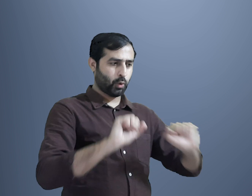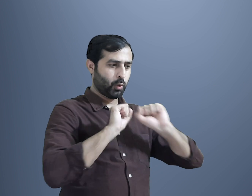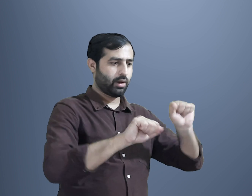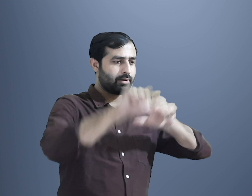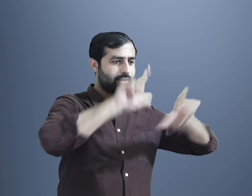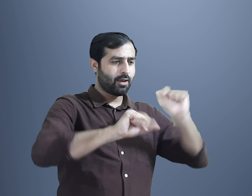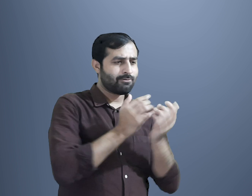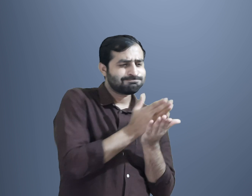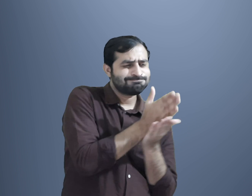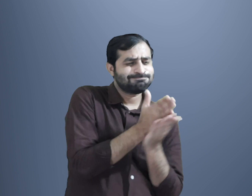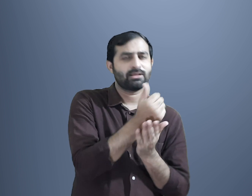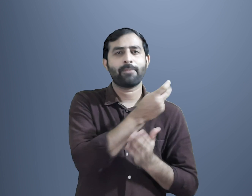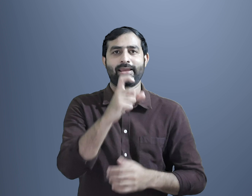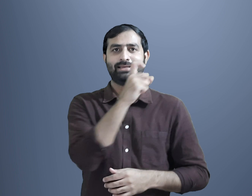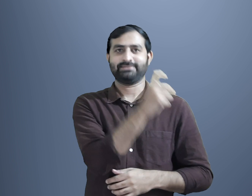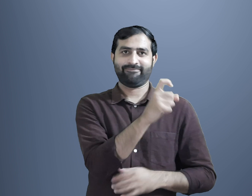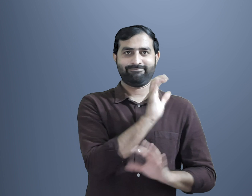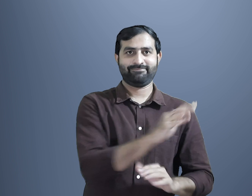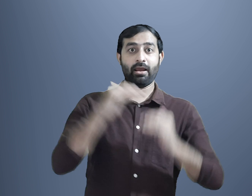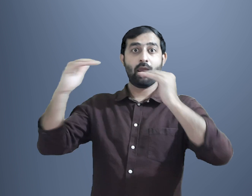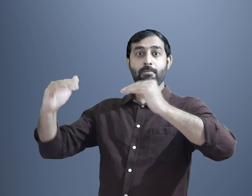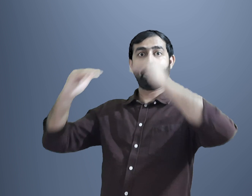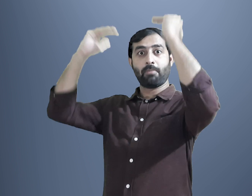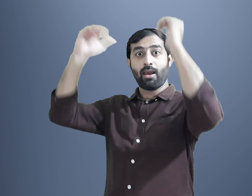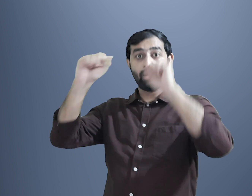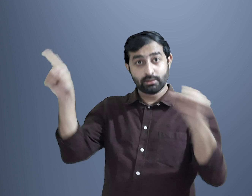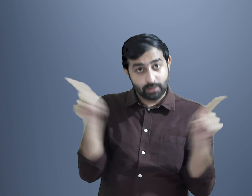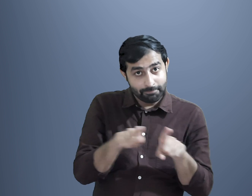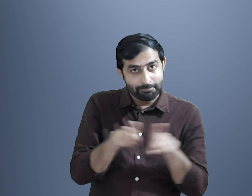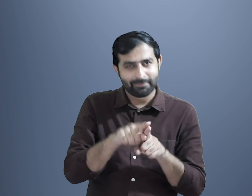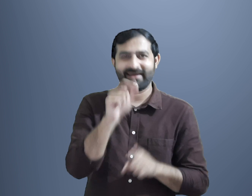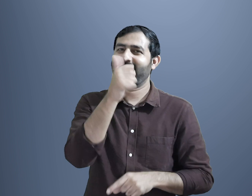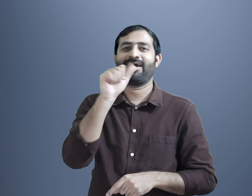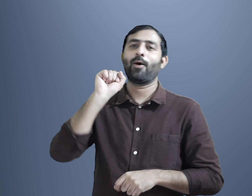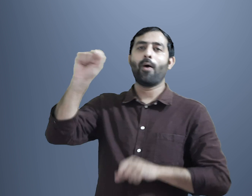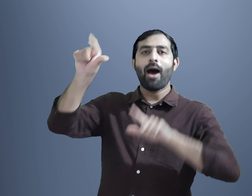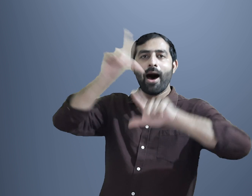Adult's language is more complex and abstract.